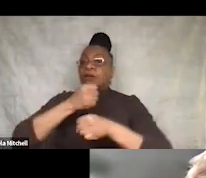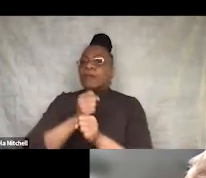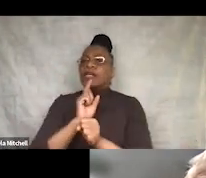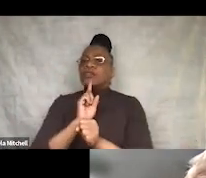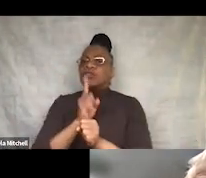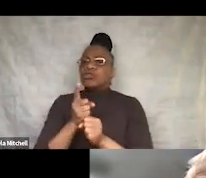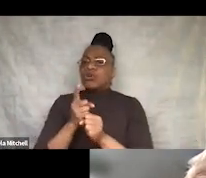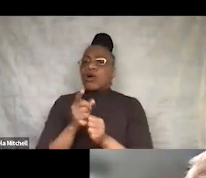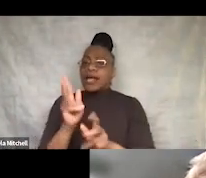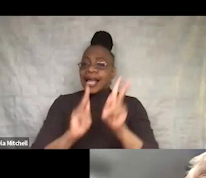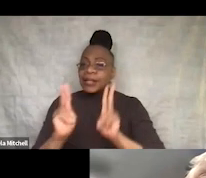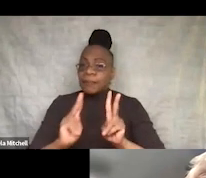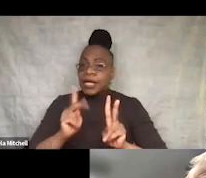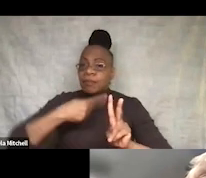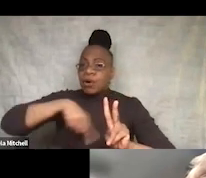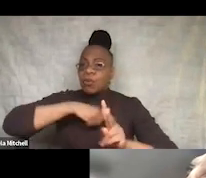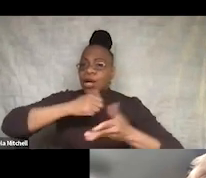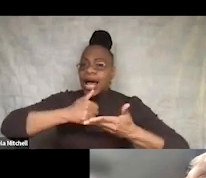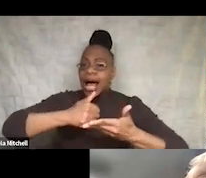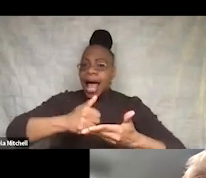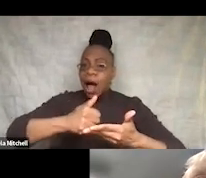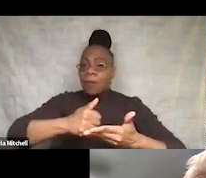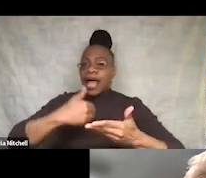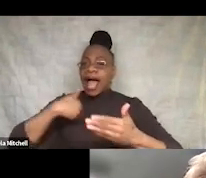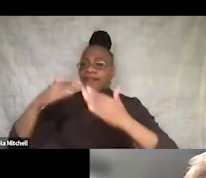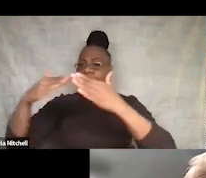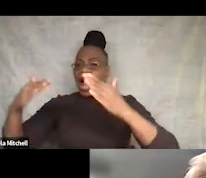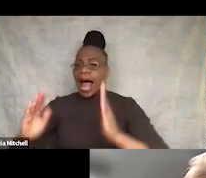move into housing stability, permanent housing.